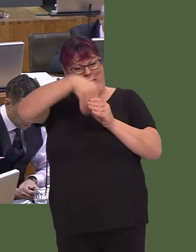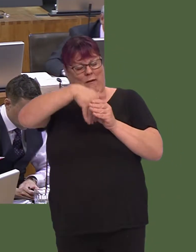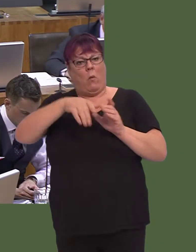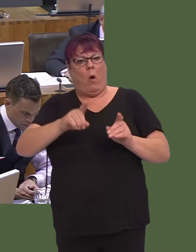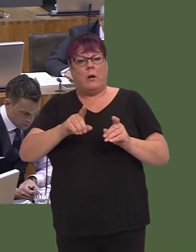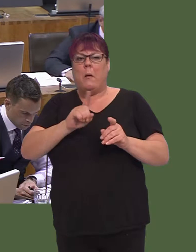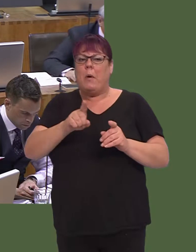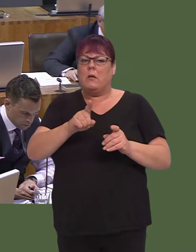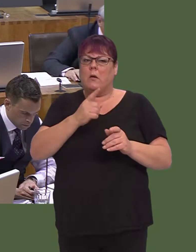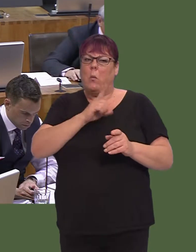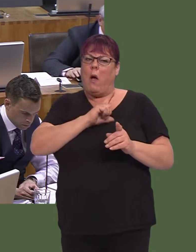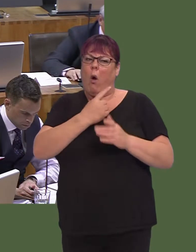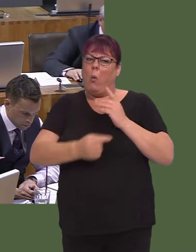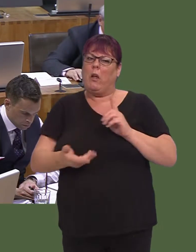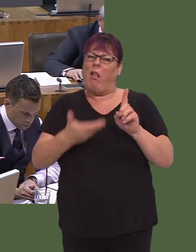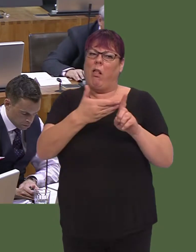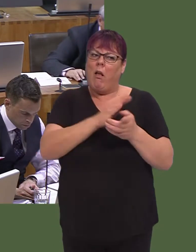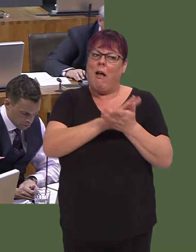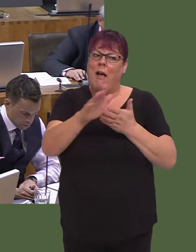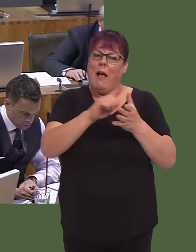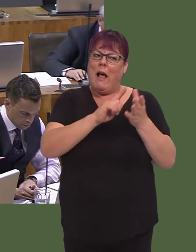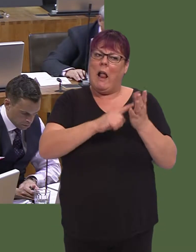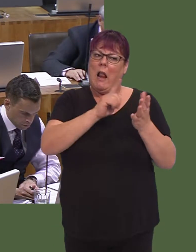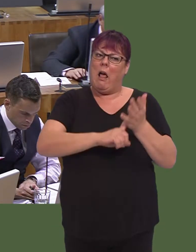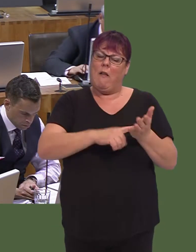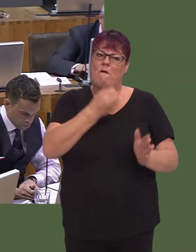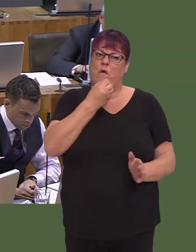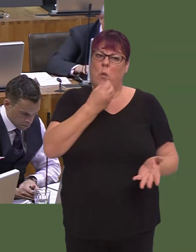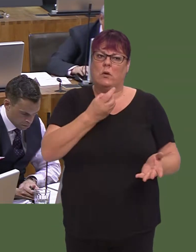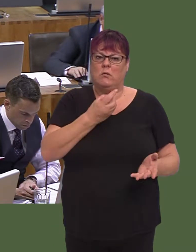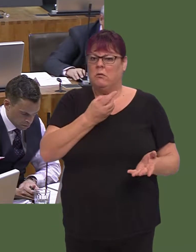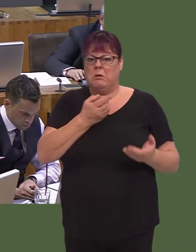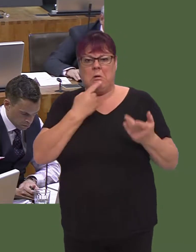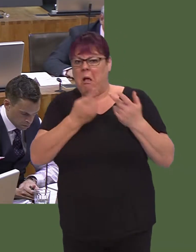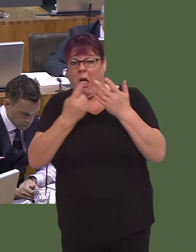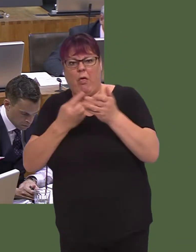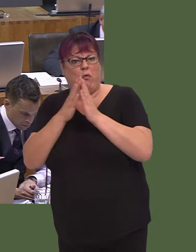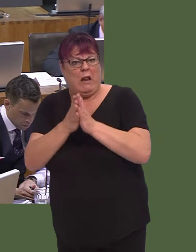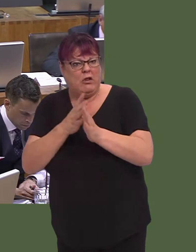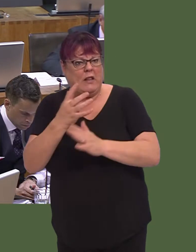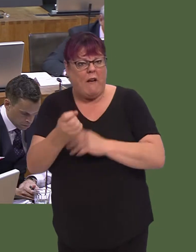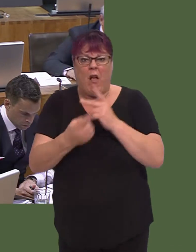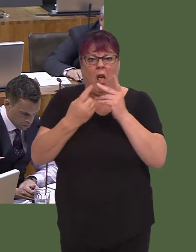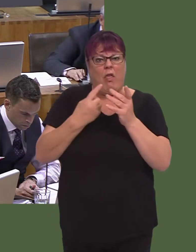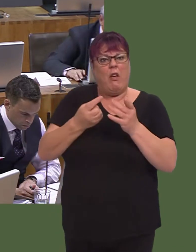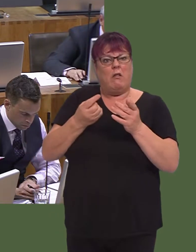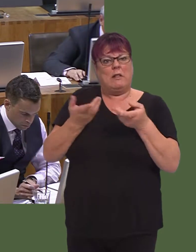view that, somehow, halal food should be singled out compared to other dietary regimes and other religions.